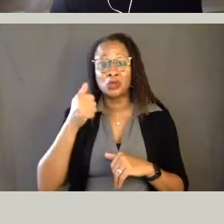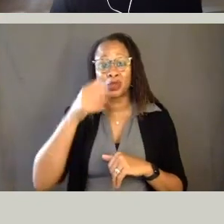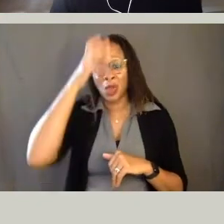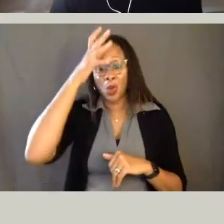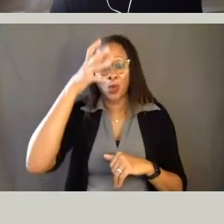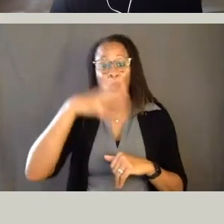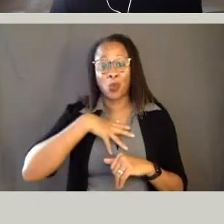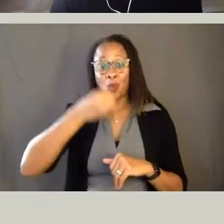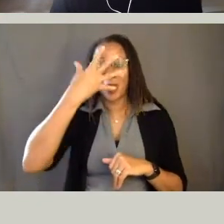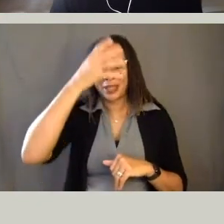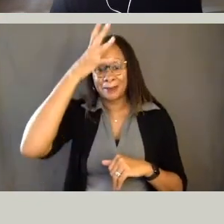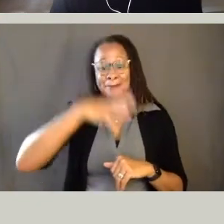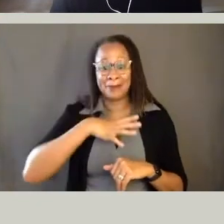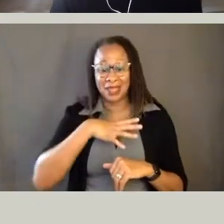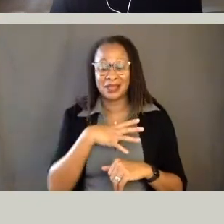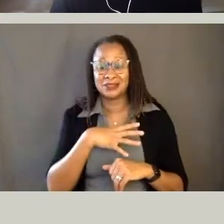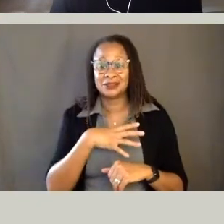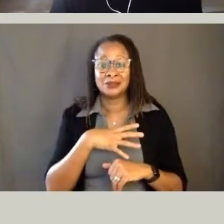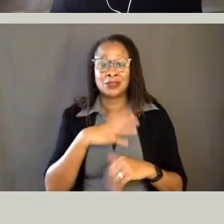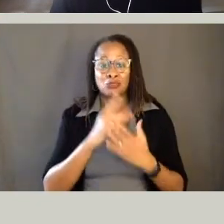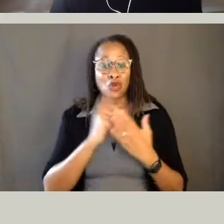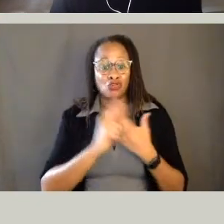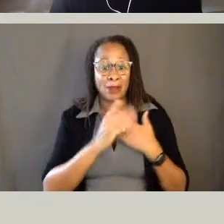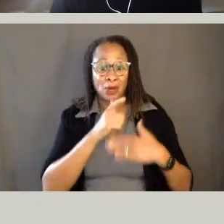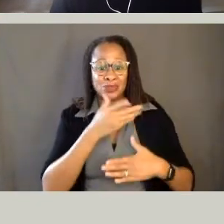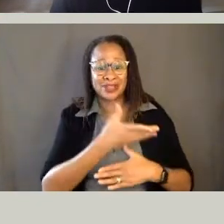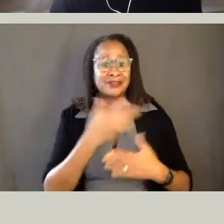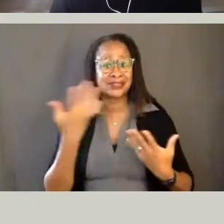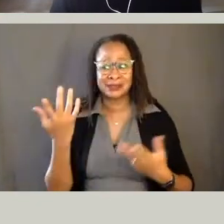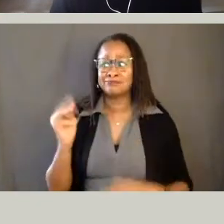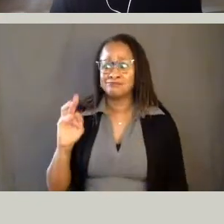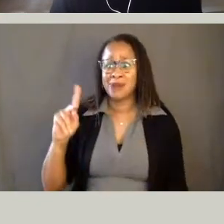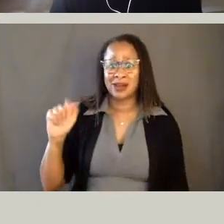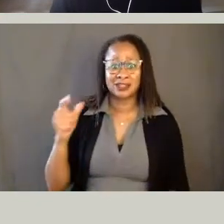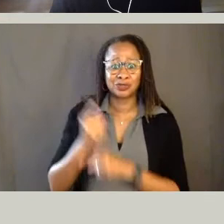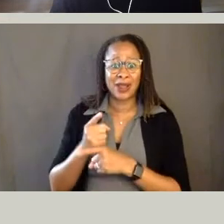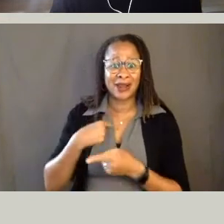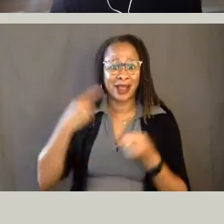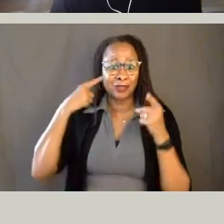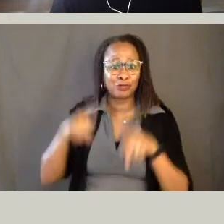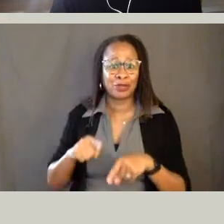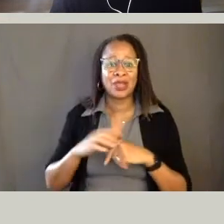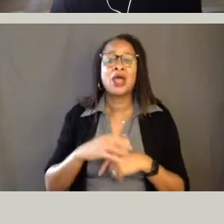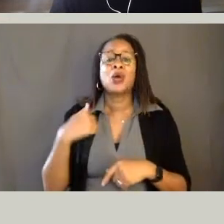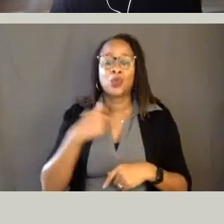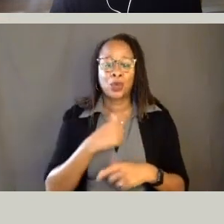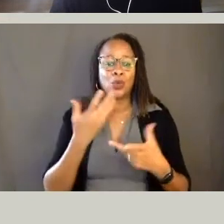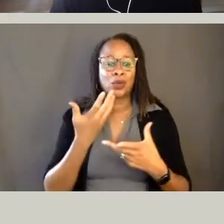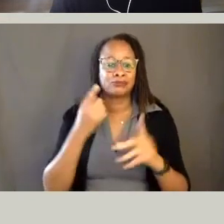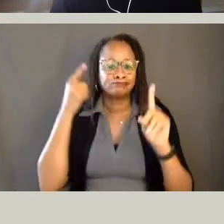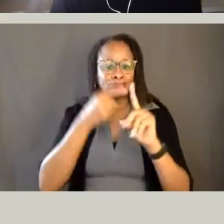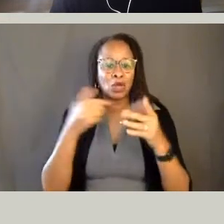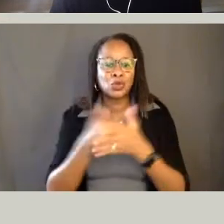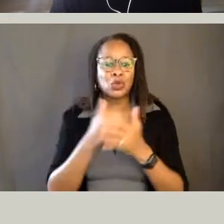that work there, was like, Monika is right. I agree. Like we wanna be. We're working for new audiences and how we... So it was like, let's not think of it,